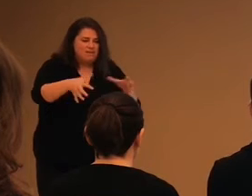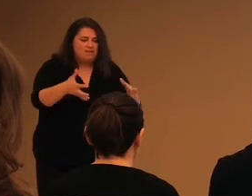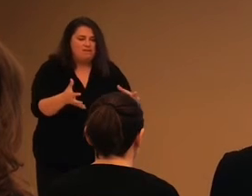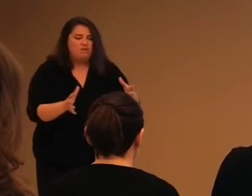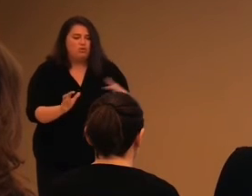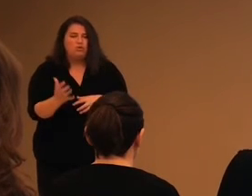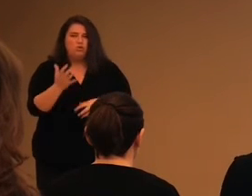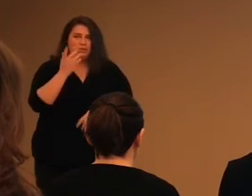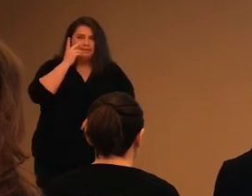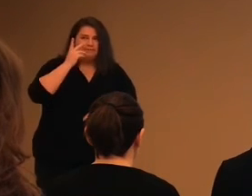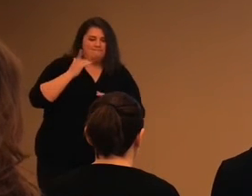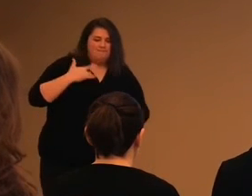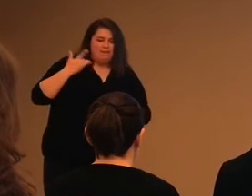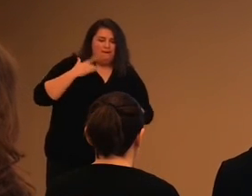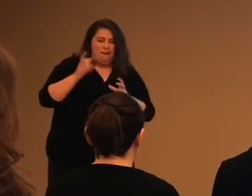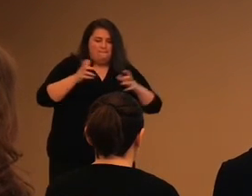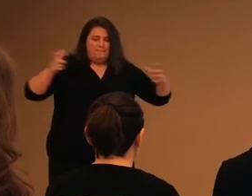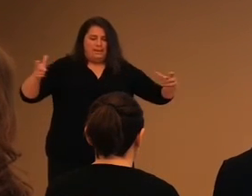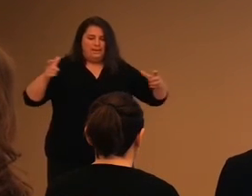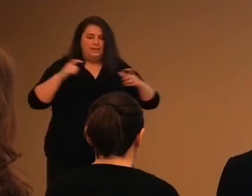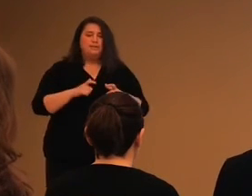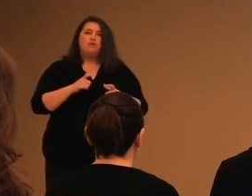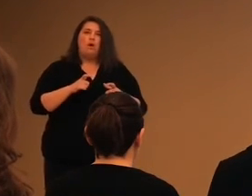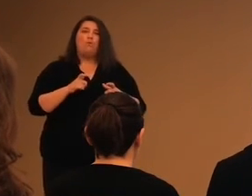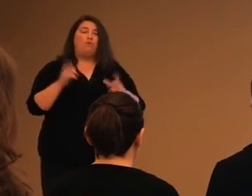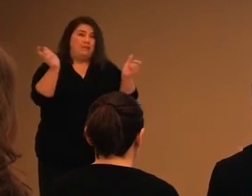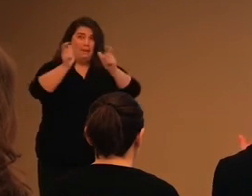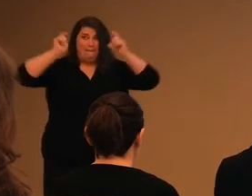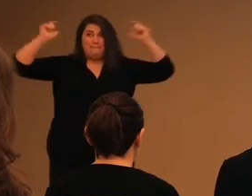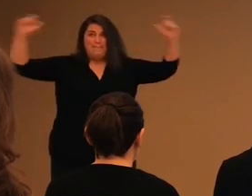so this will be on display in front of the large life-size bison I